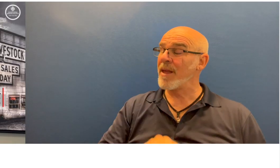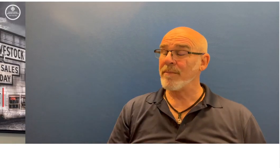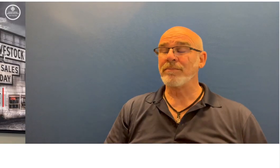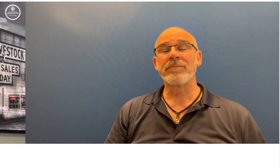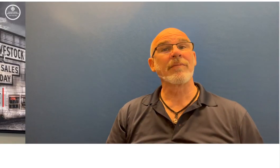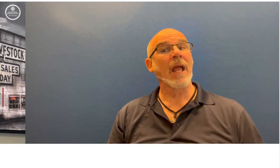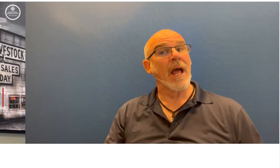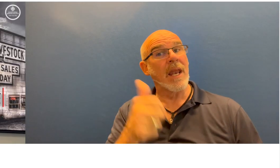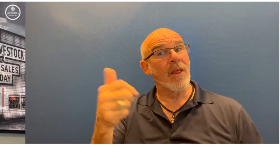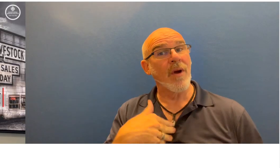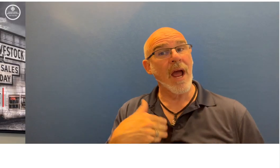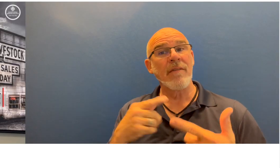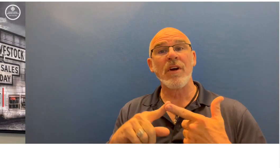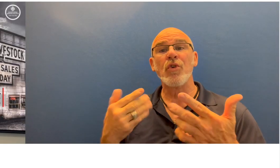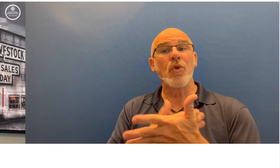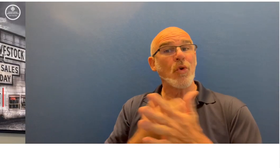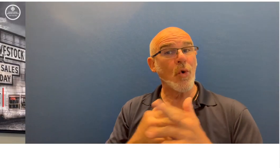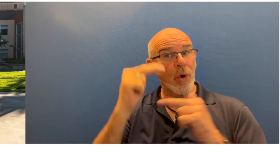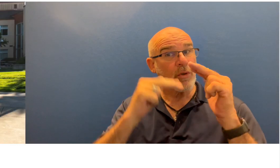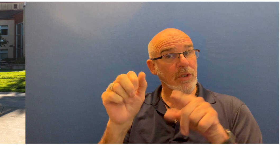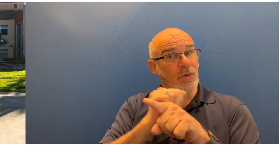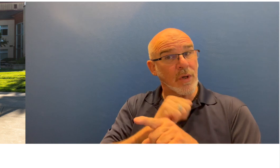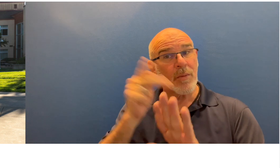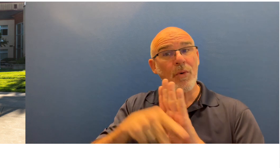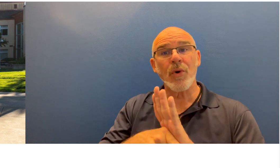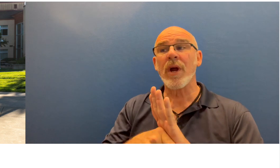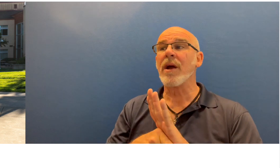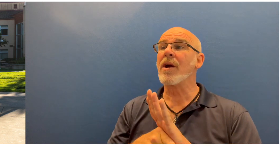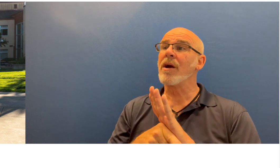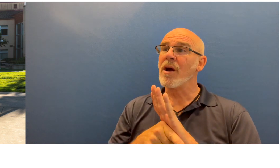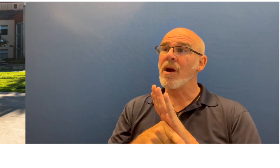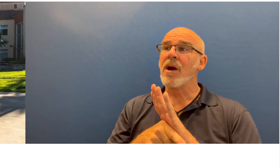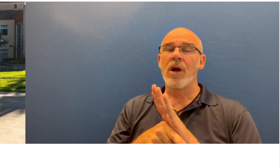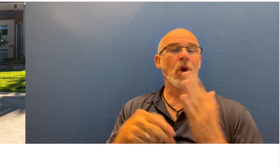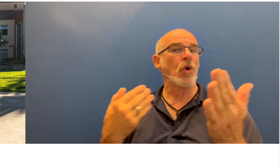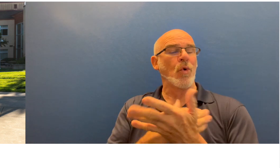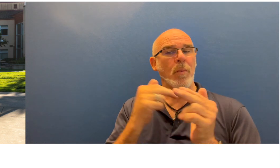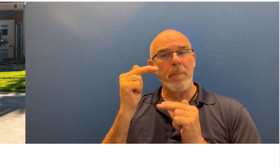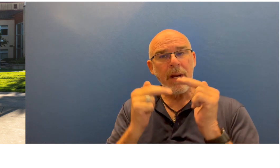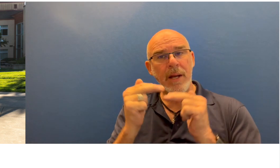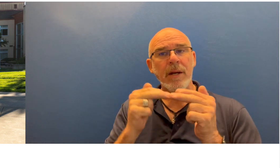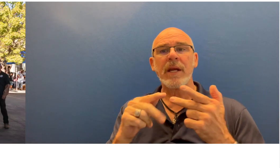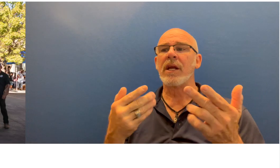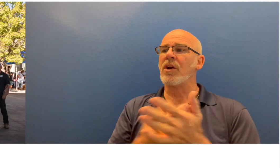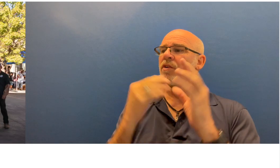Another, we have a brand new Construction Training Program, brand new building, brand new faculty.